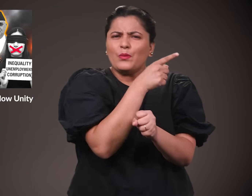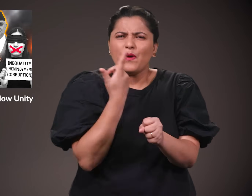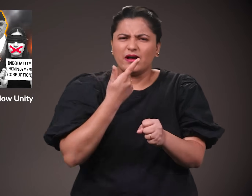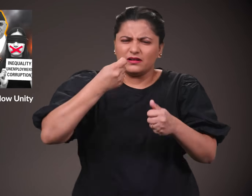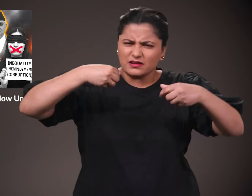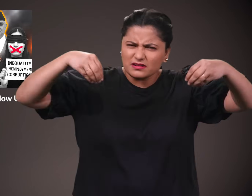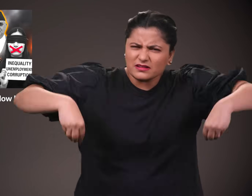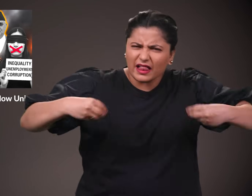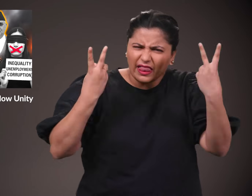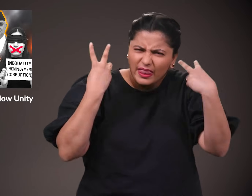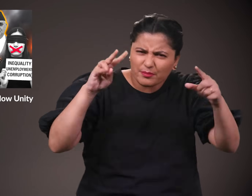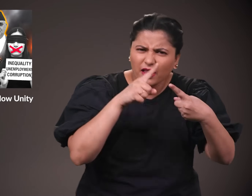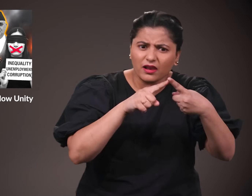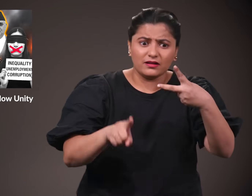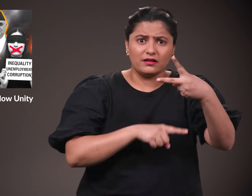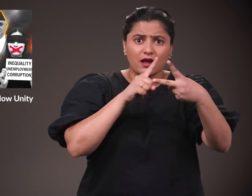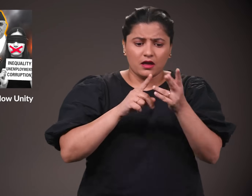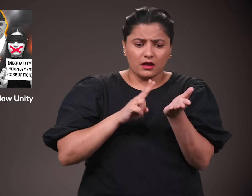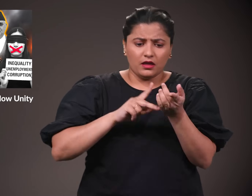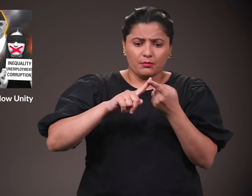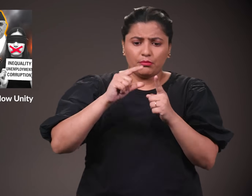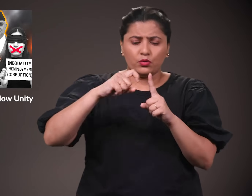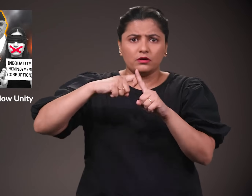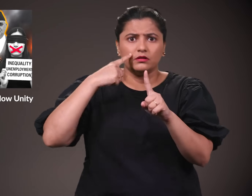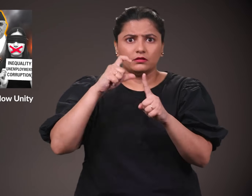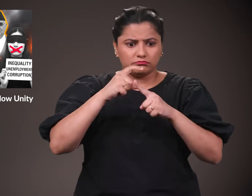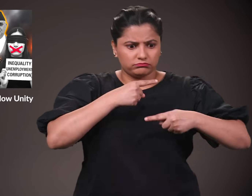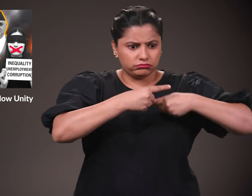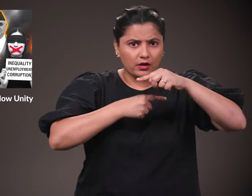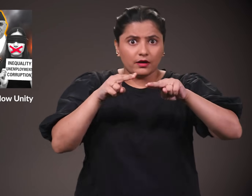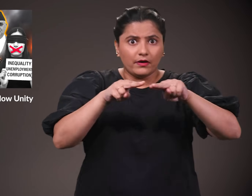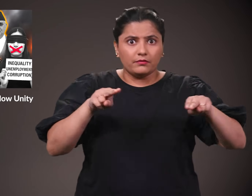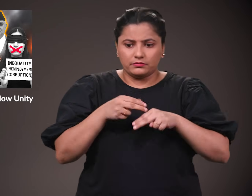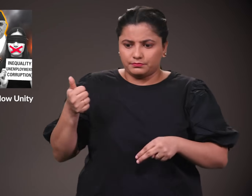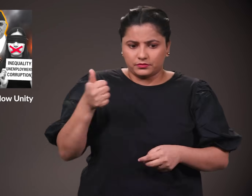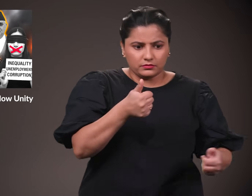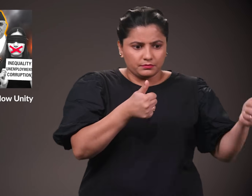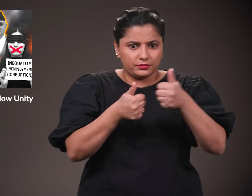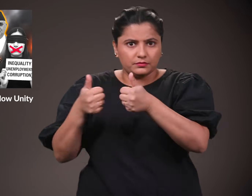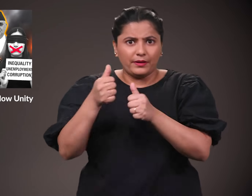1. They are notorious for high corruption. 2. It also promotes nepotism, allowing family members of ministers